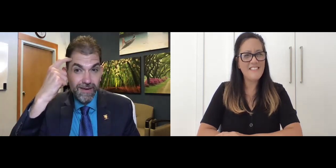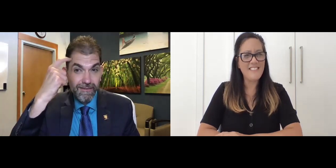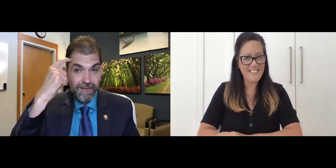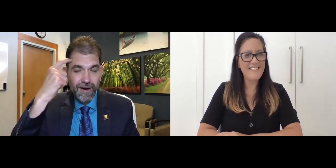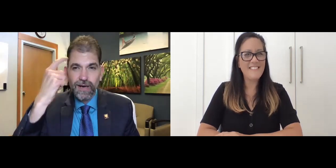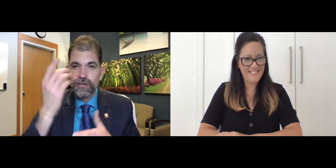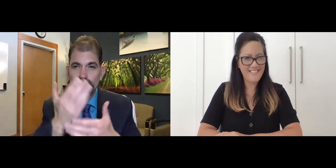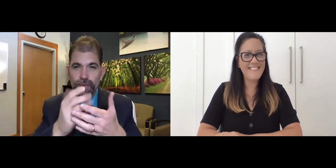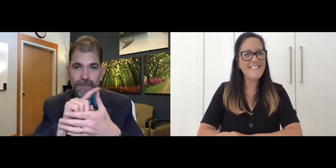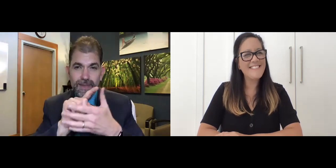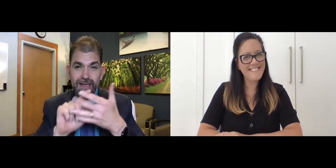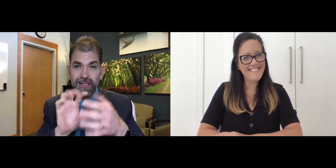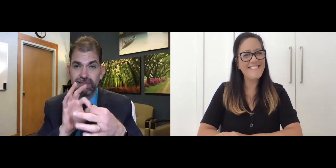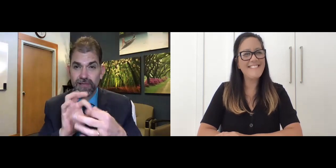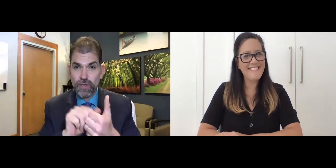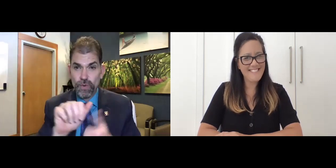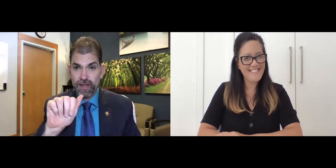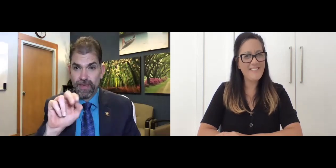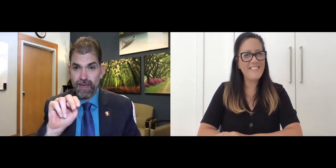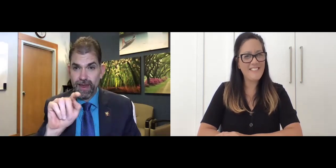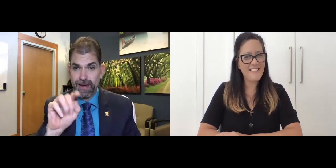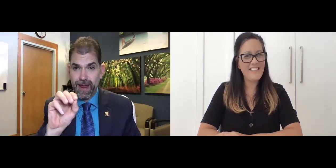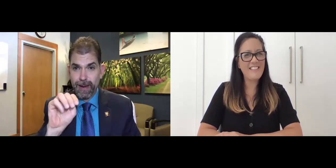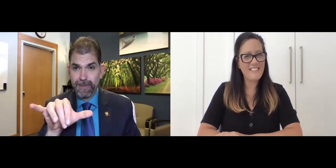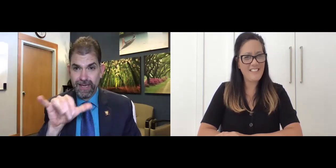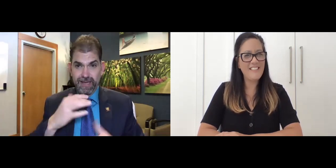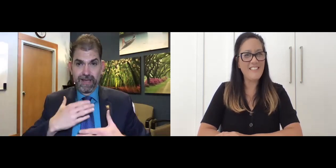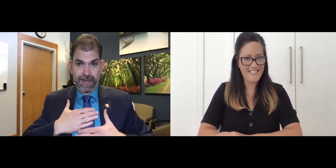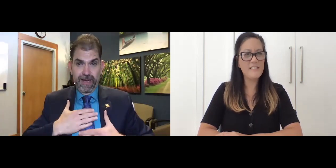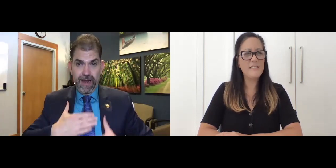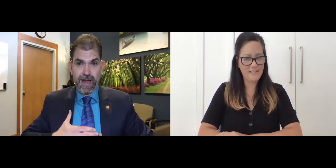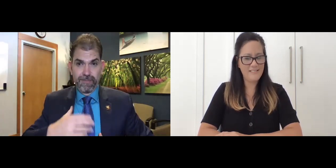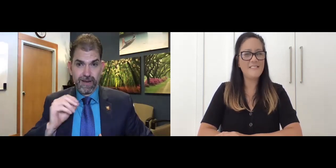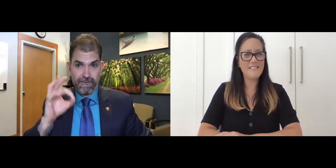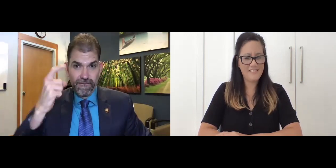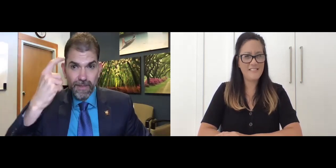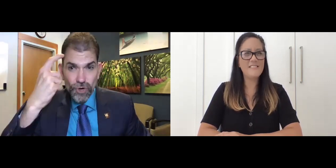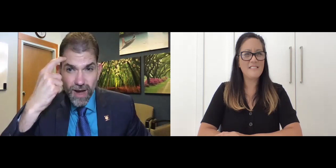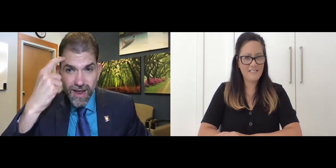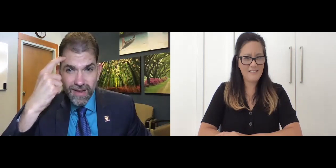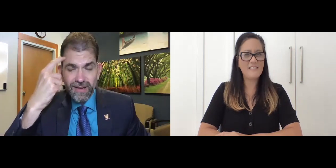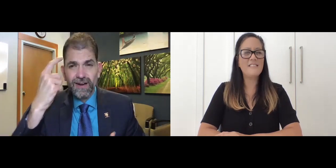I also really love the brain and fascinated with the anatomy of the